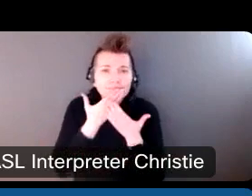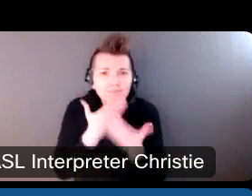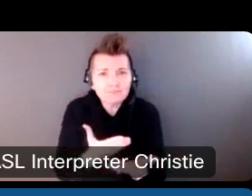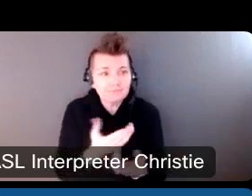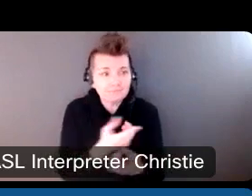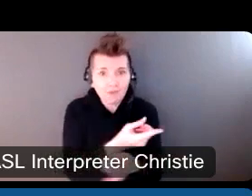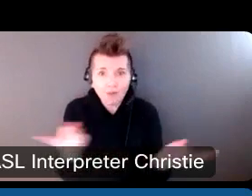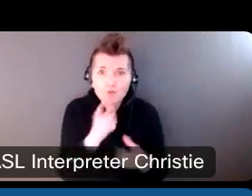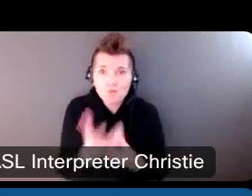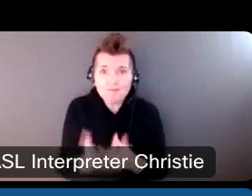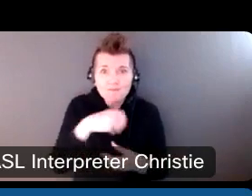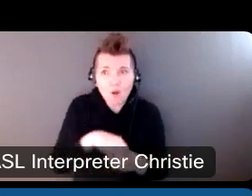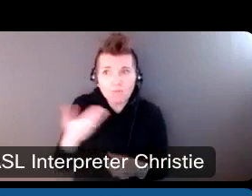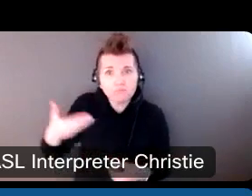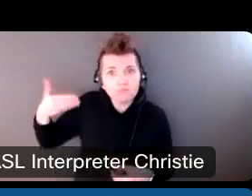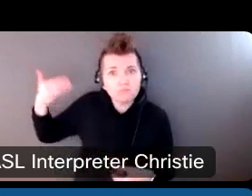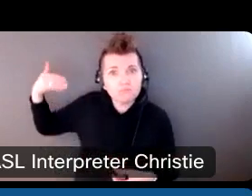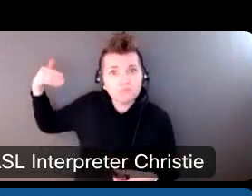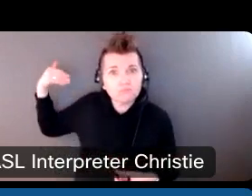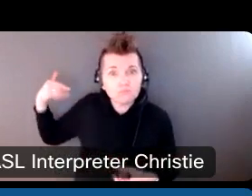The information that you provided to us was invaluable.